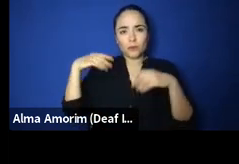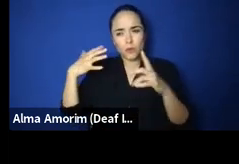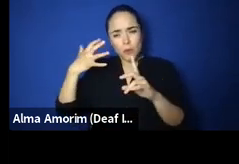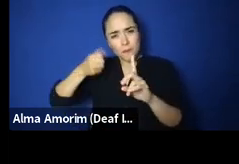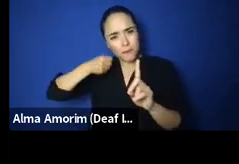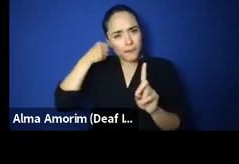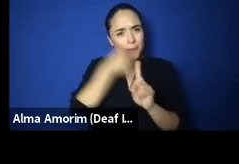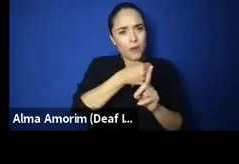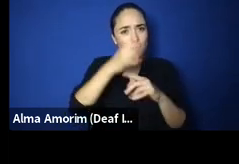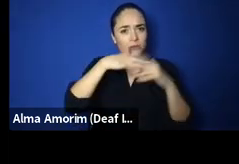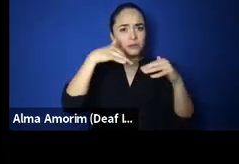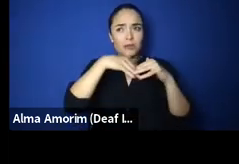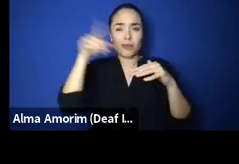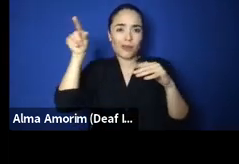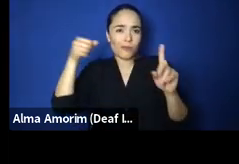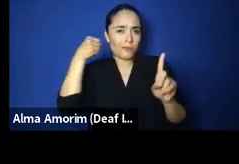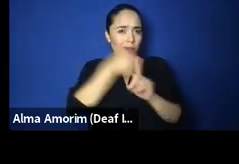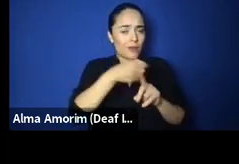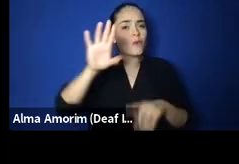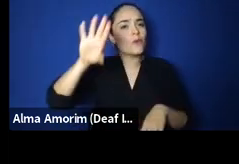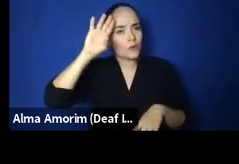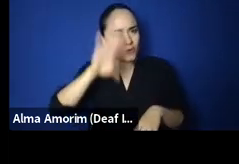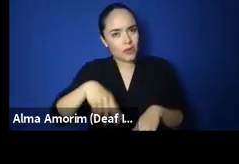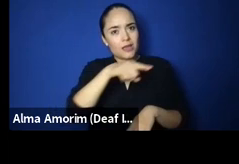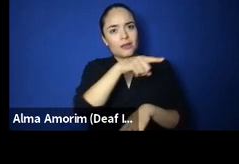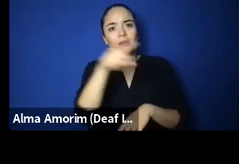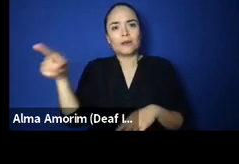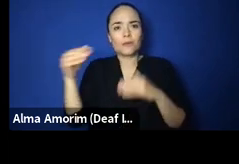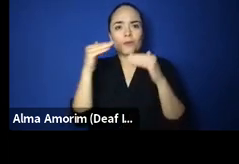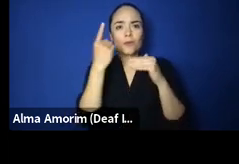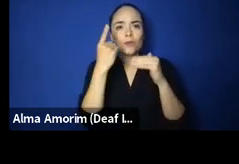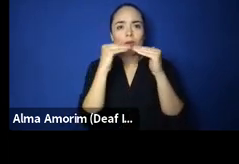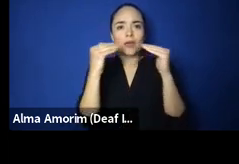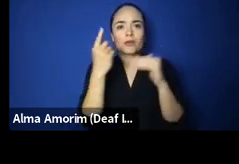ones and twos, threes, fours, fives, and six and, you might have never heard of the Indian Act